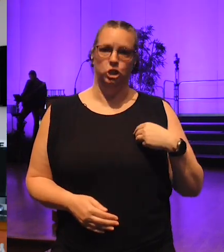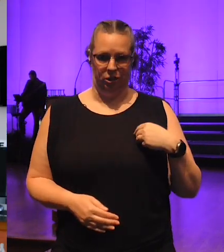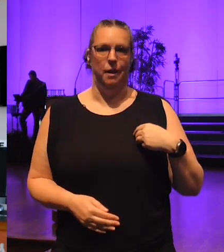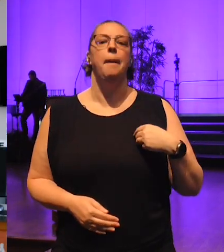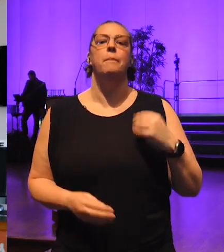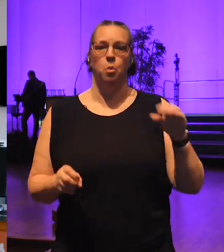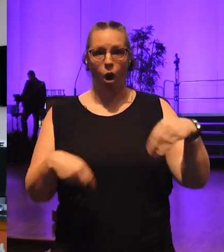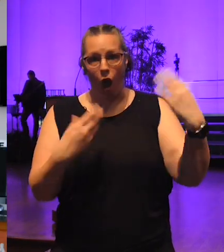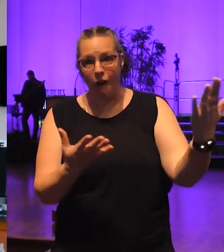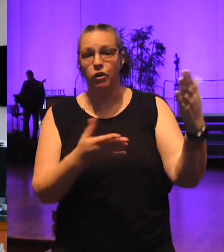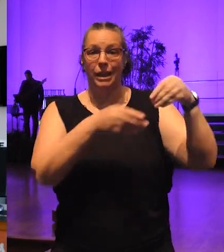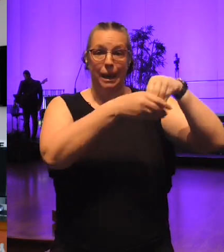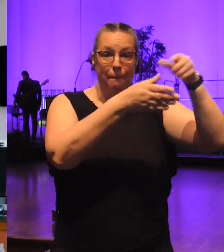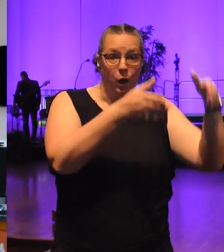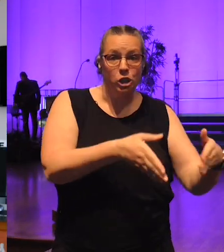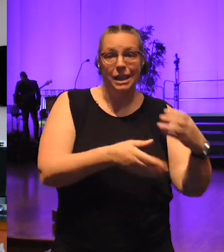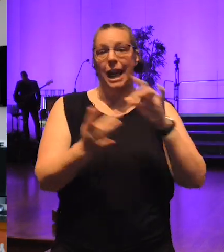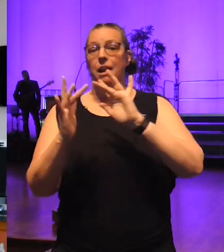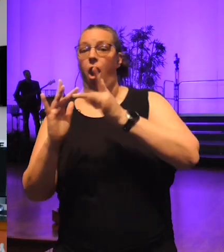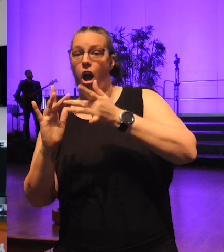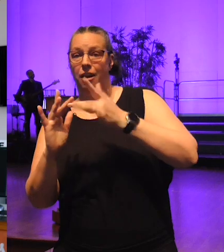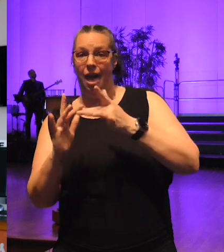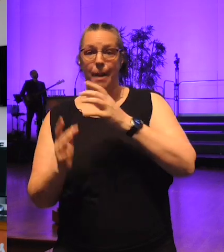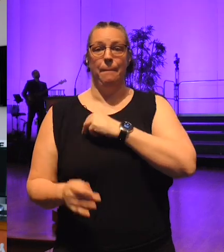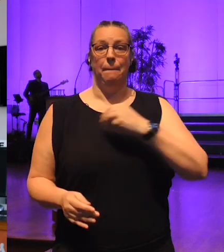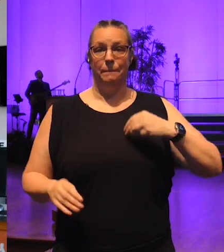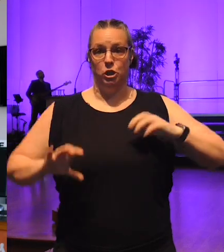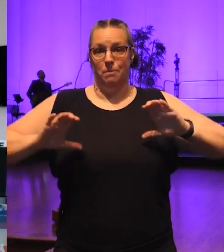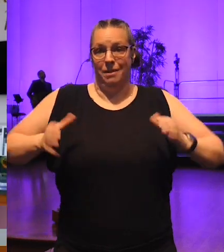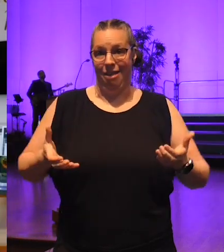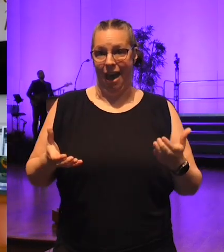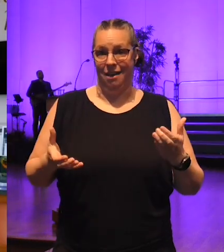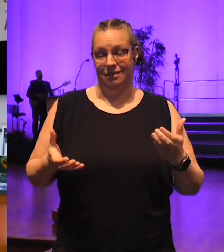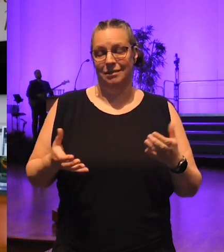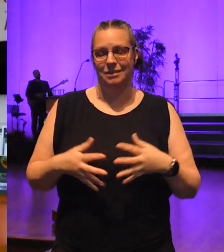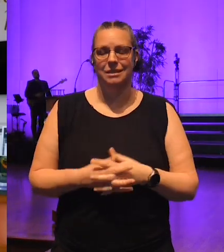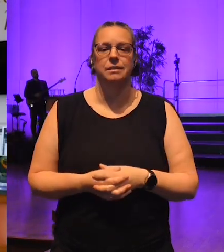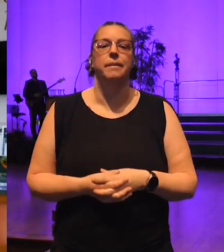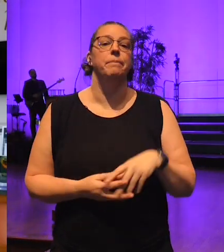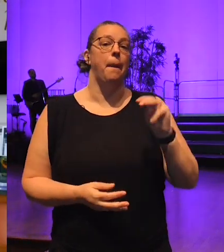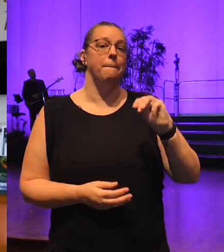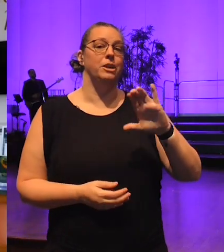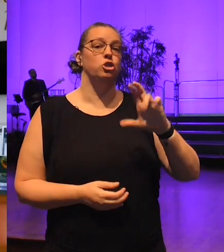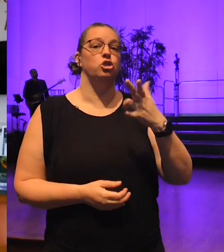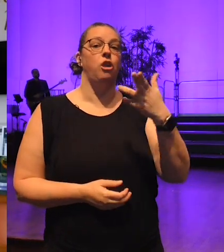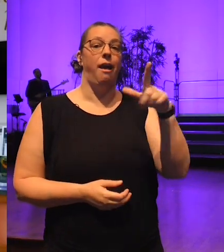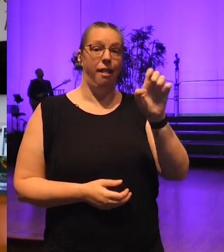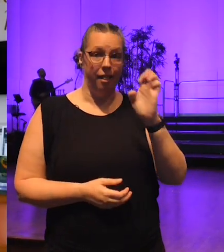and online class on March 23rd and 24th and Michelle Madrono will lead a new class based